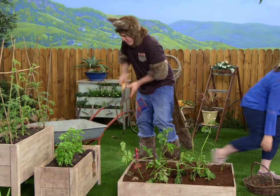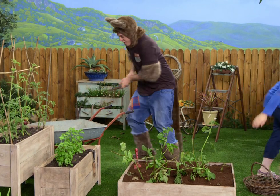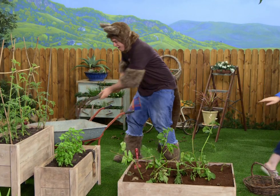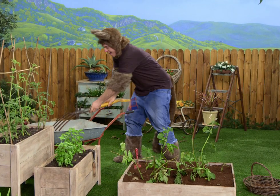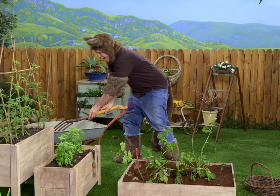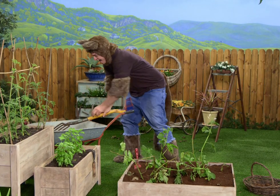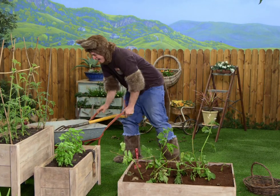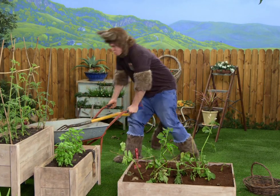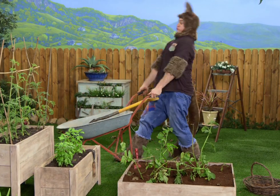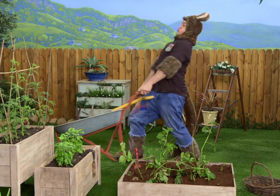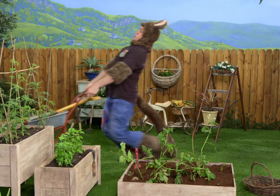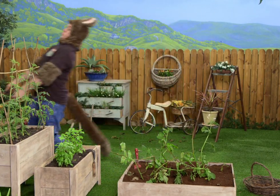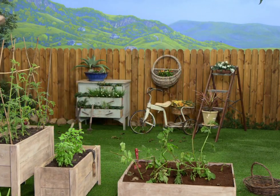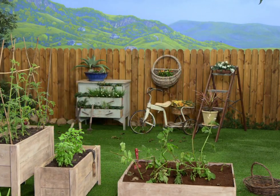(MAKES AEROPLANE NOISES)